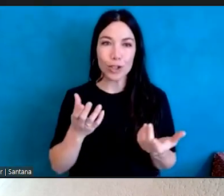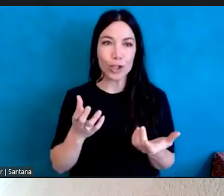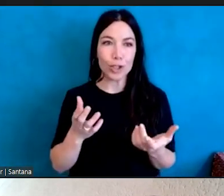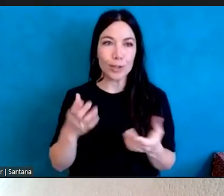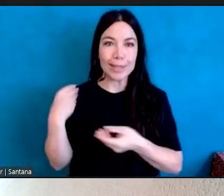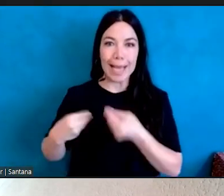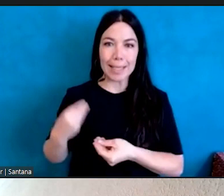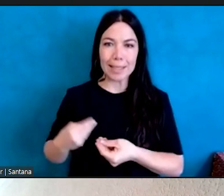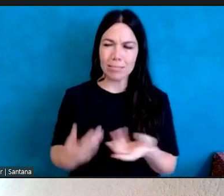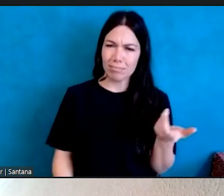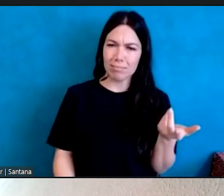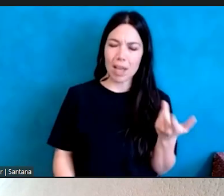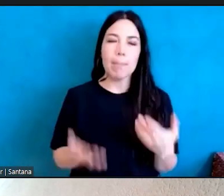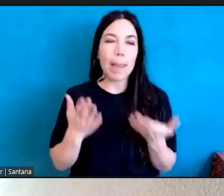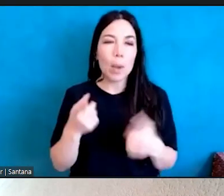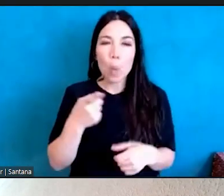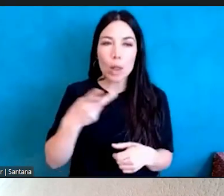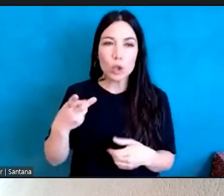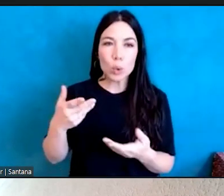So you might be asking here then, what's non-Western?